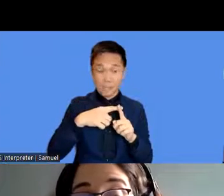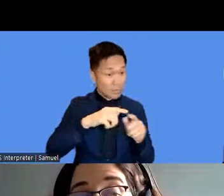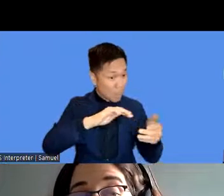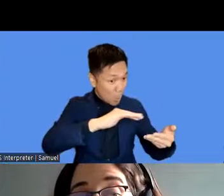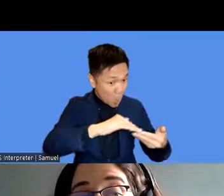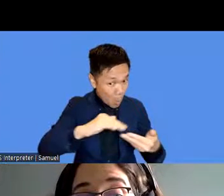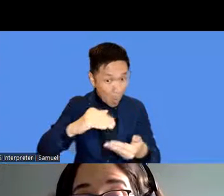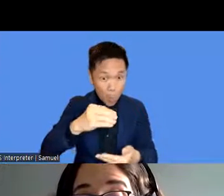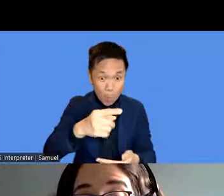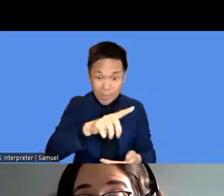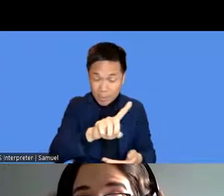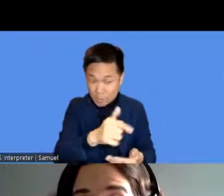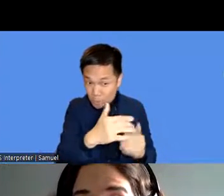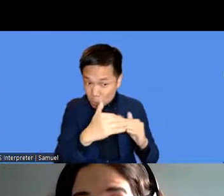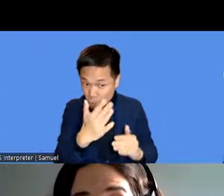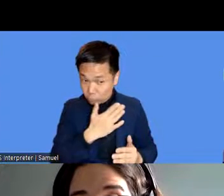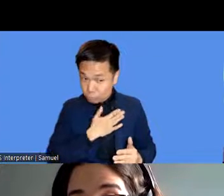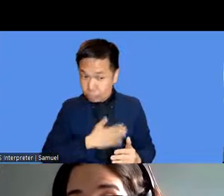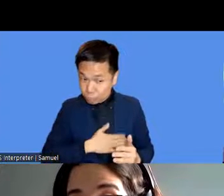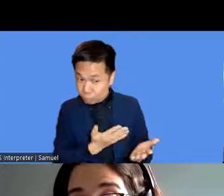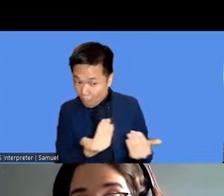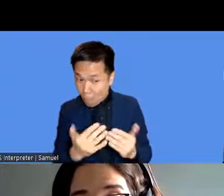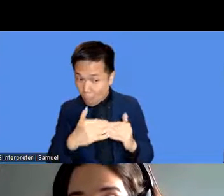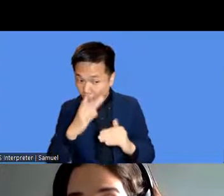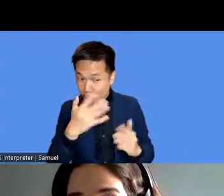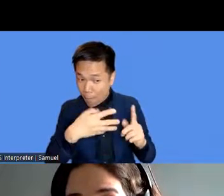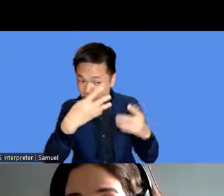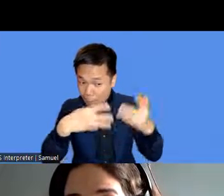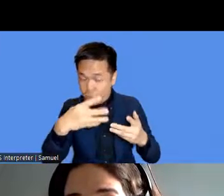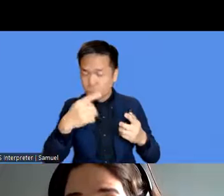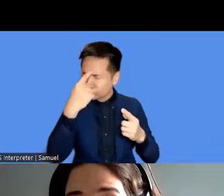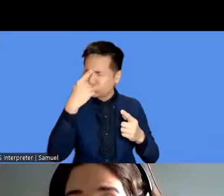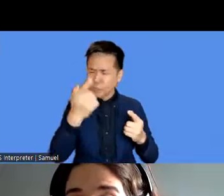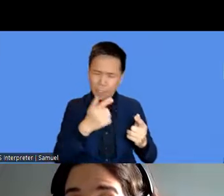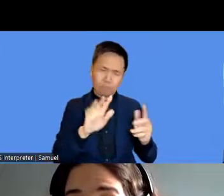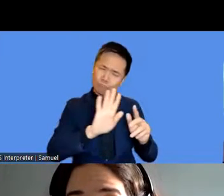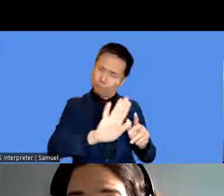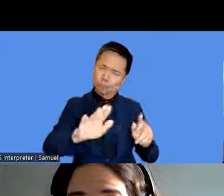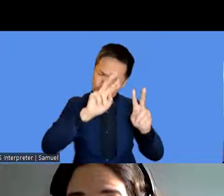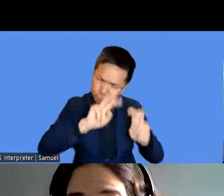We had topics from COVID 19 to employment, access to justice, sexual and reproductive